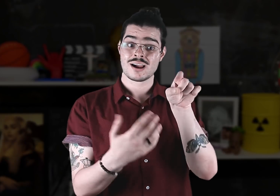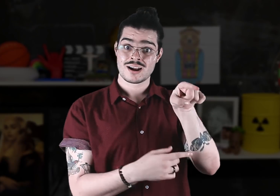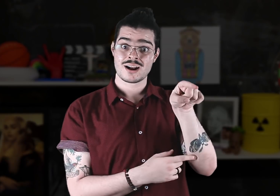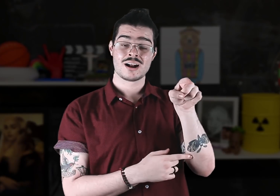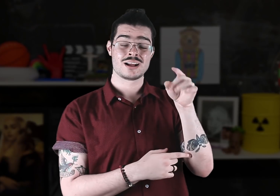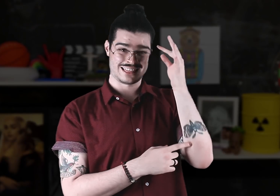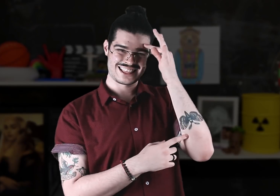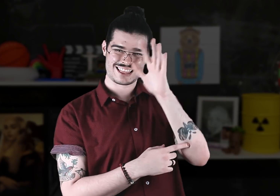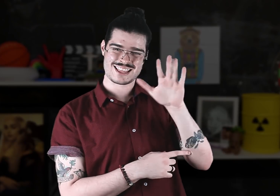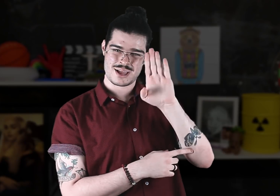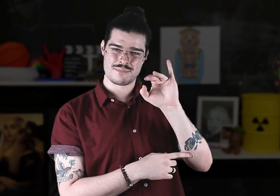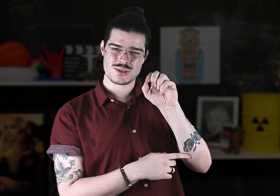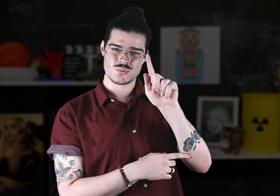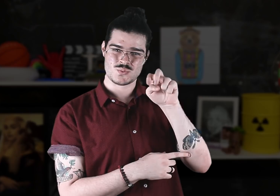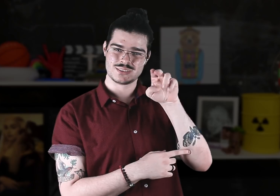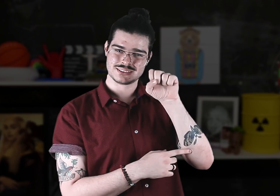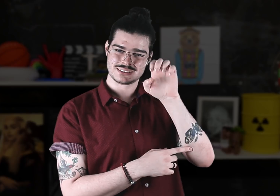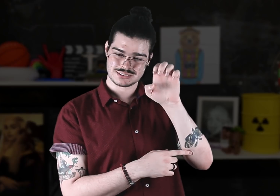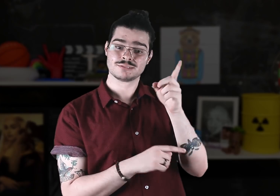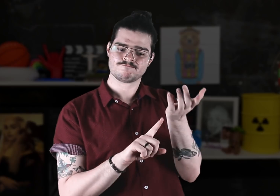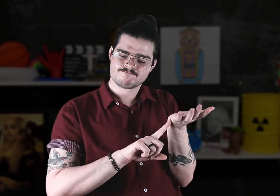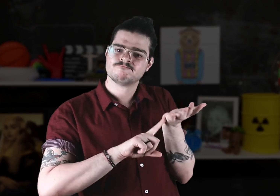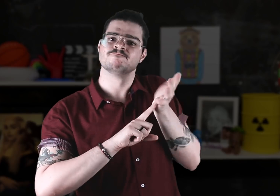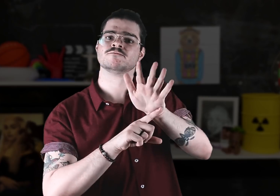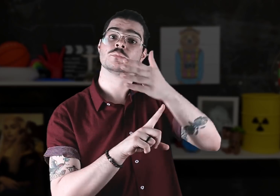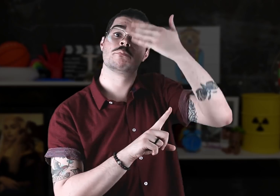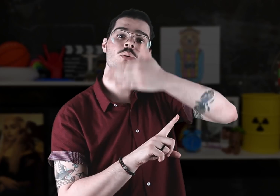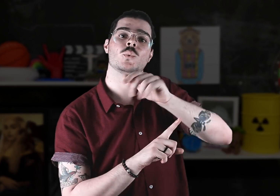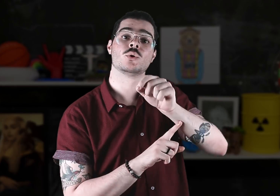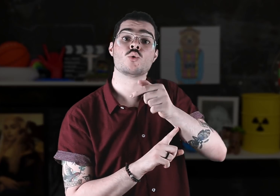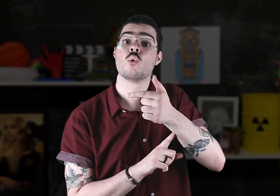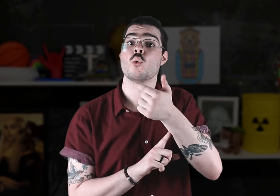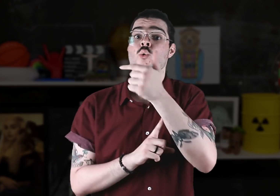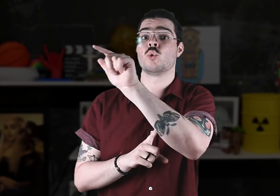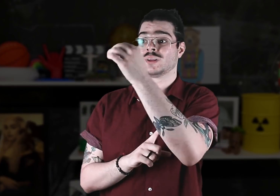This theory proved that the ...